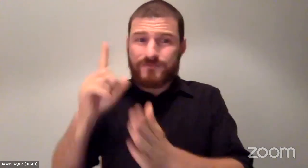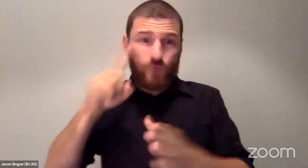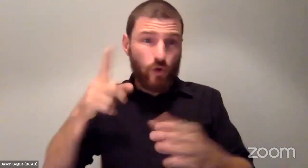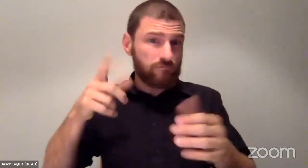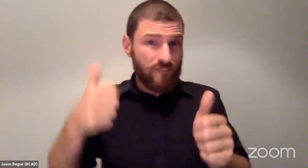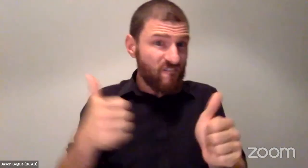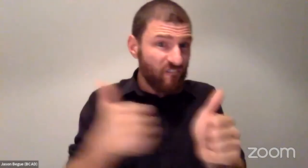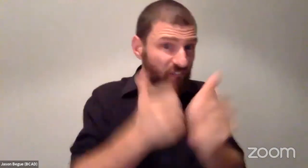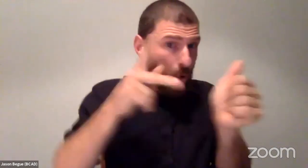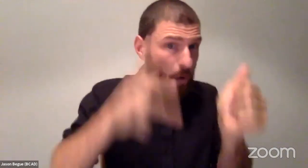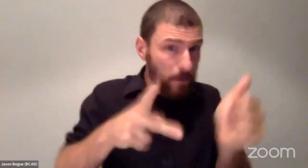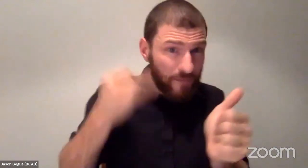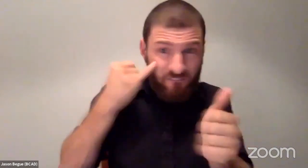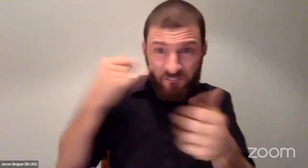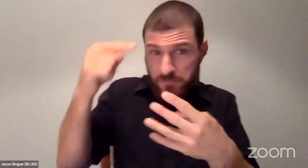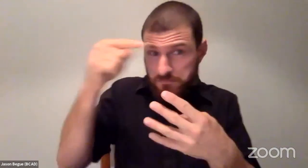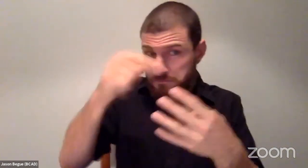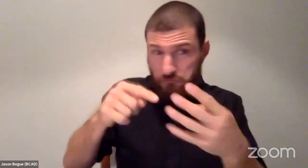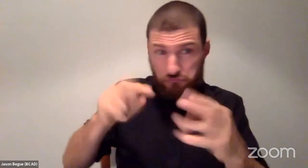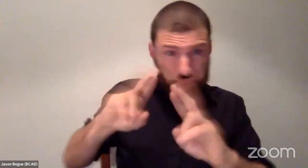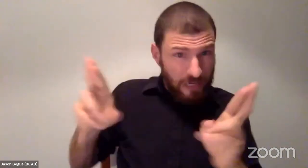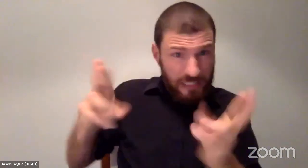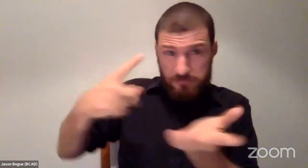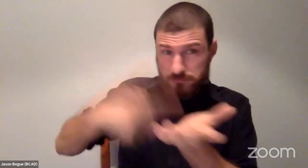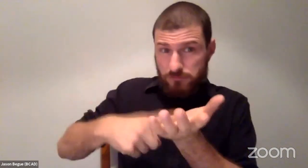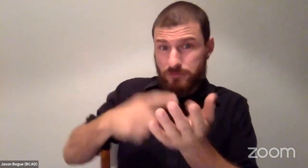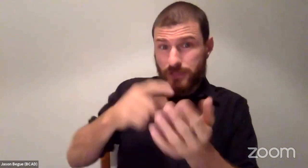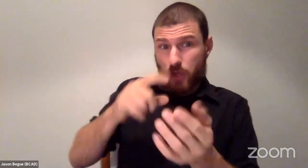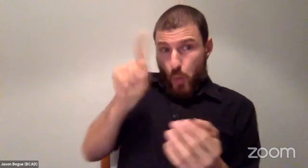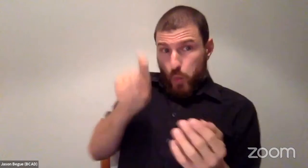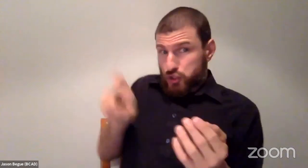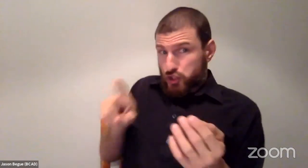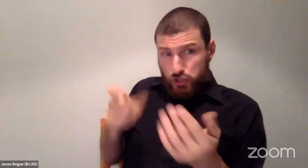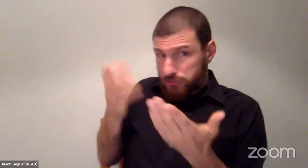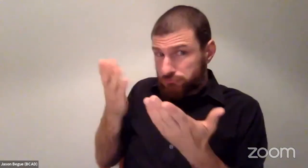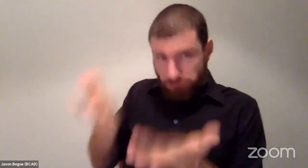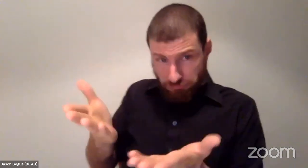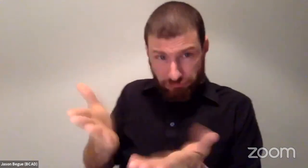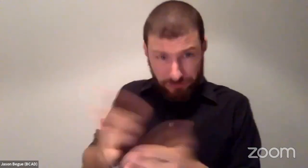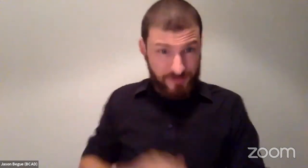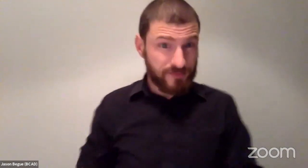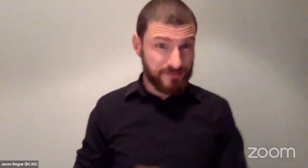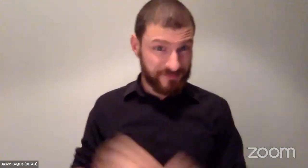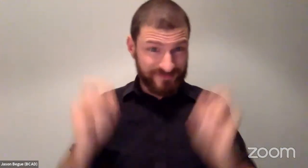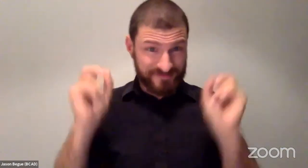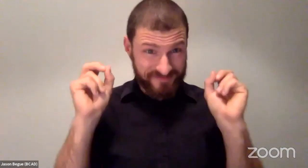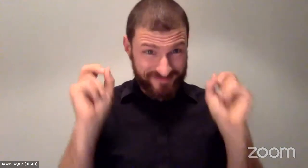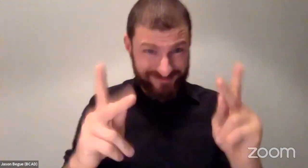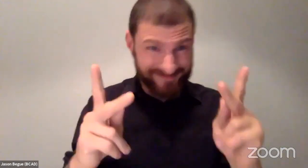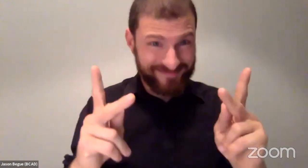And if time permit, I will ask additional follow‑up questions to our panelists. Okay,